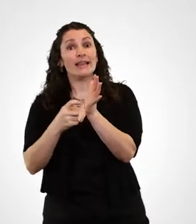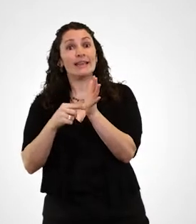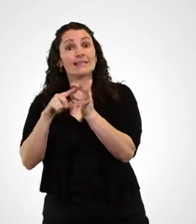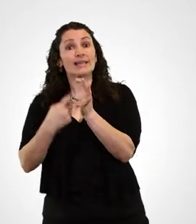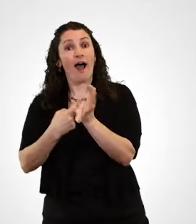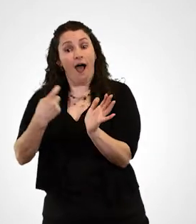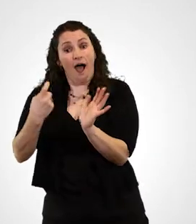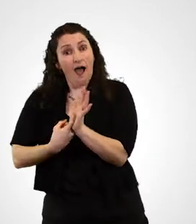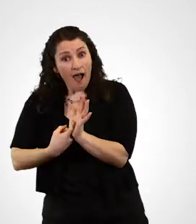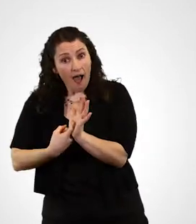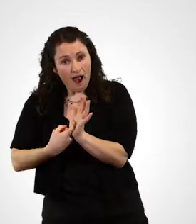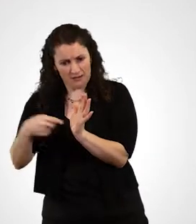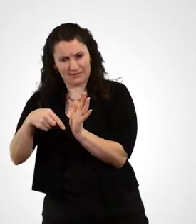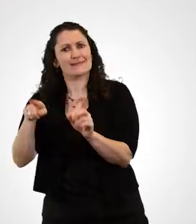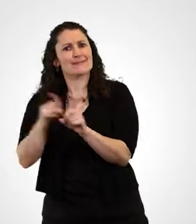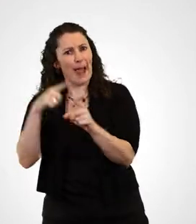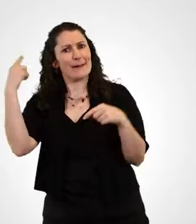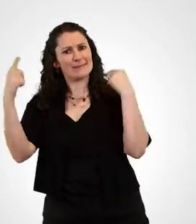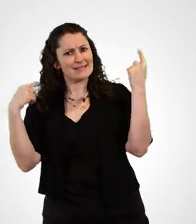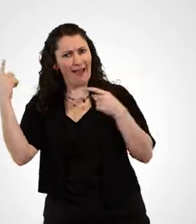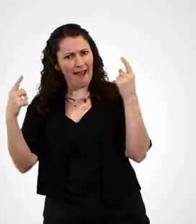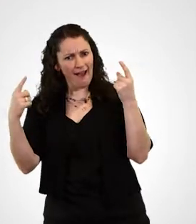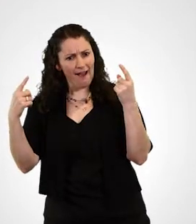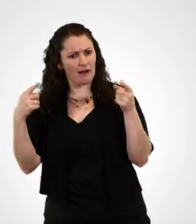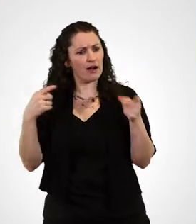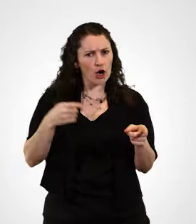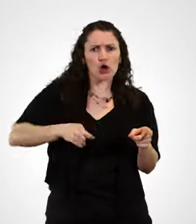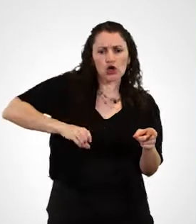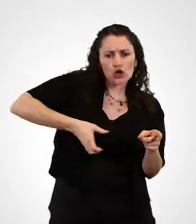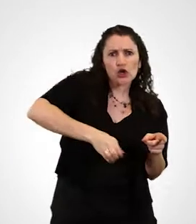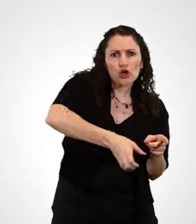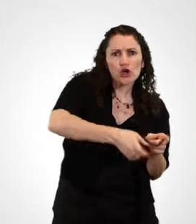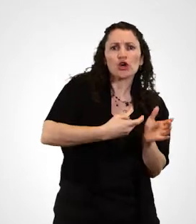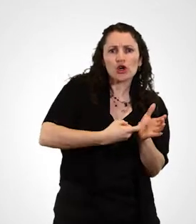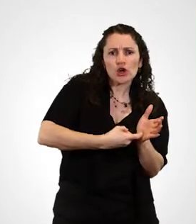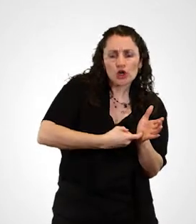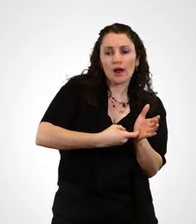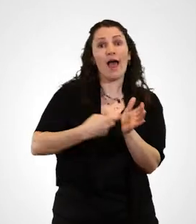All right, so here's - Carter, no nose, honey.